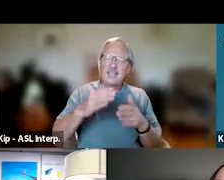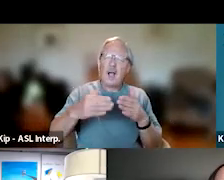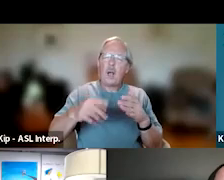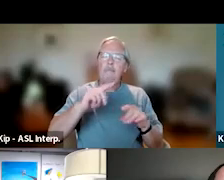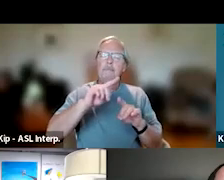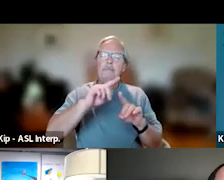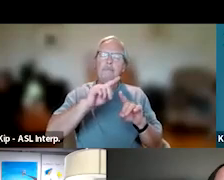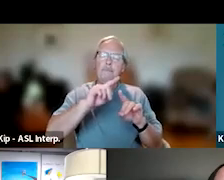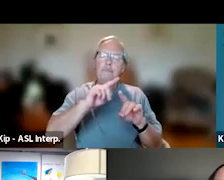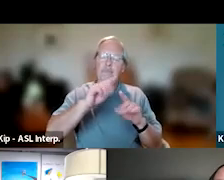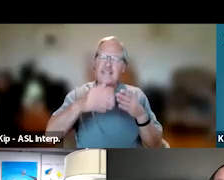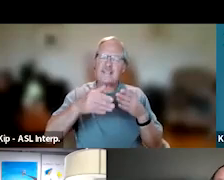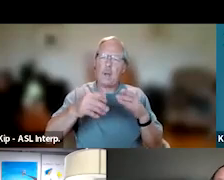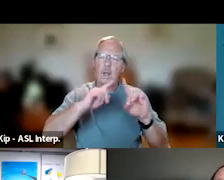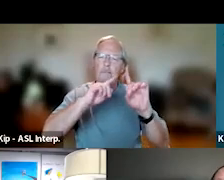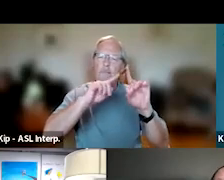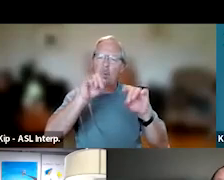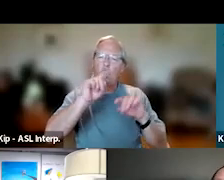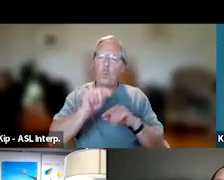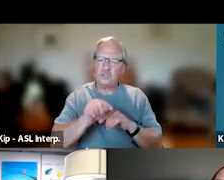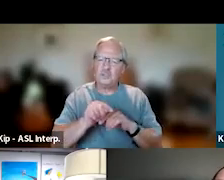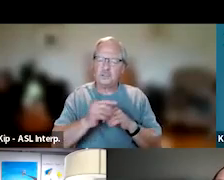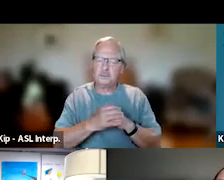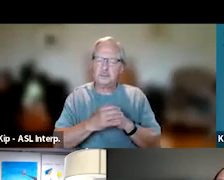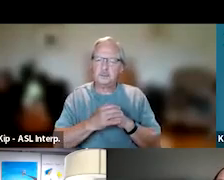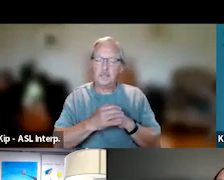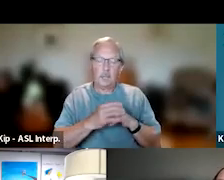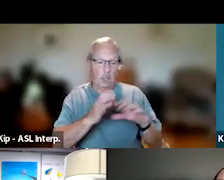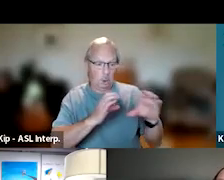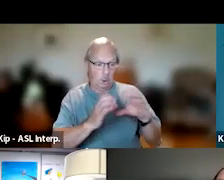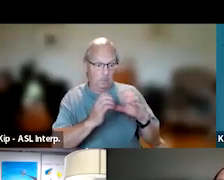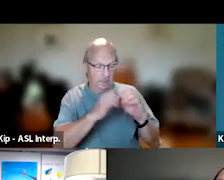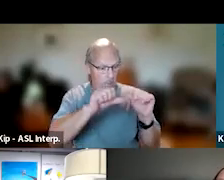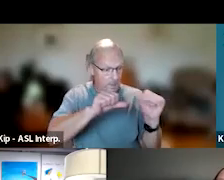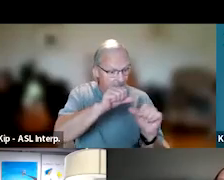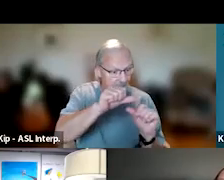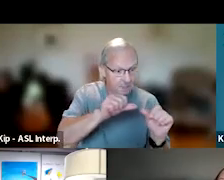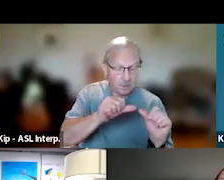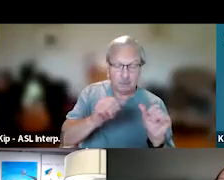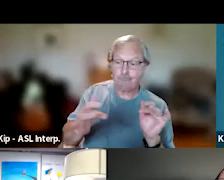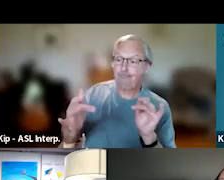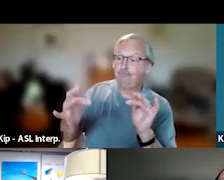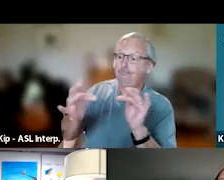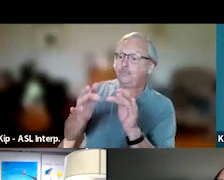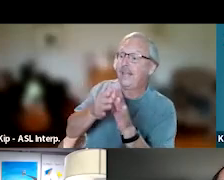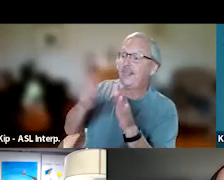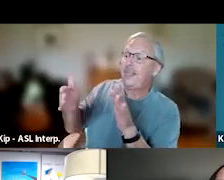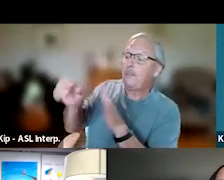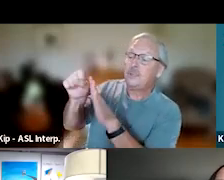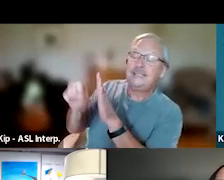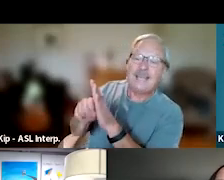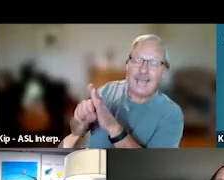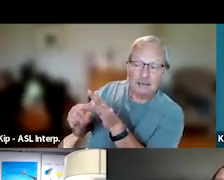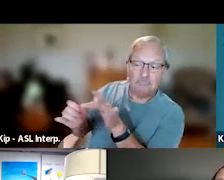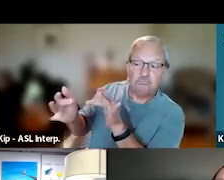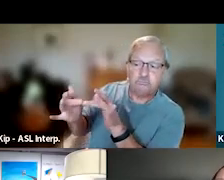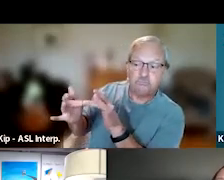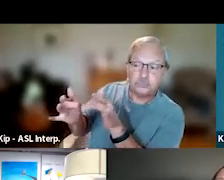is what Dazara was sharing about communicating with each other, reaching out to your neighboring states, I think that could be one great way to do it,